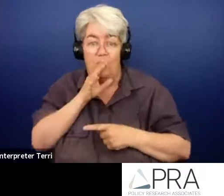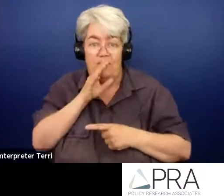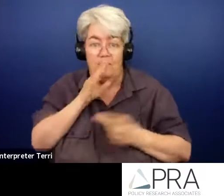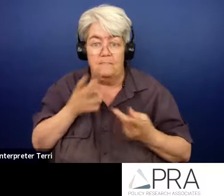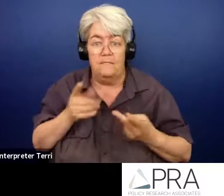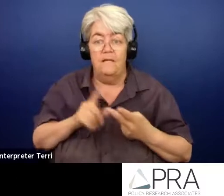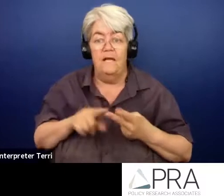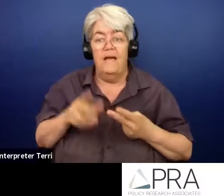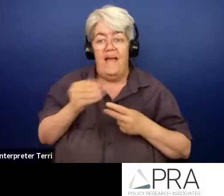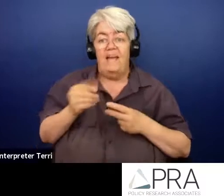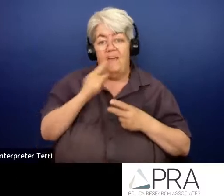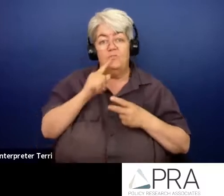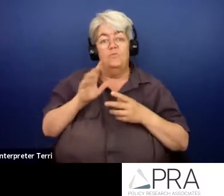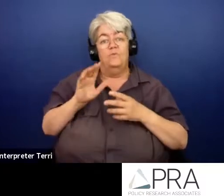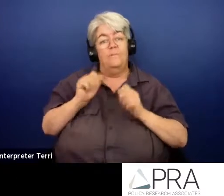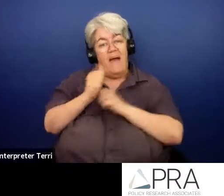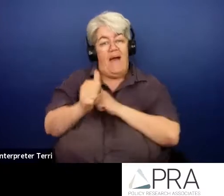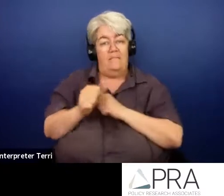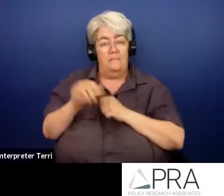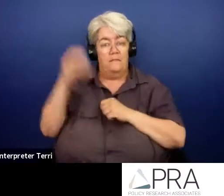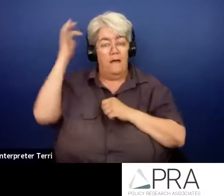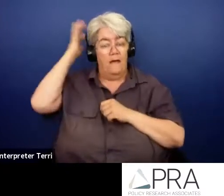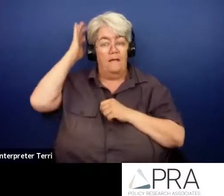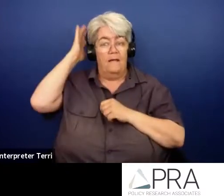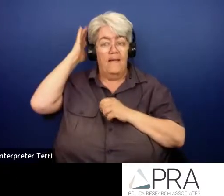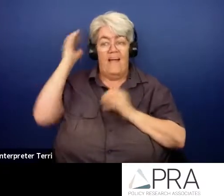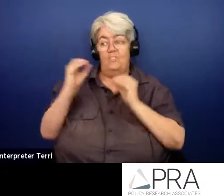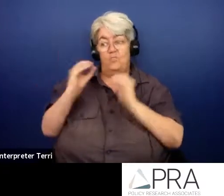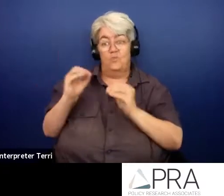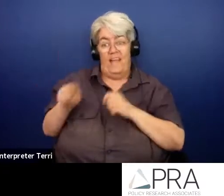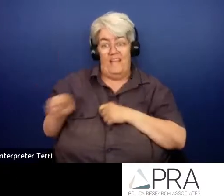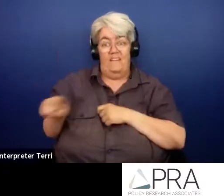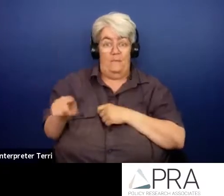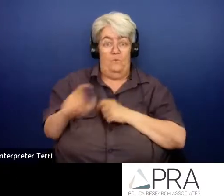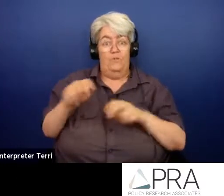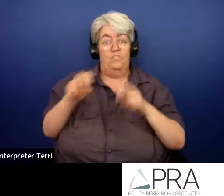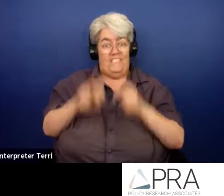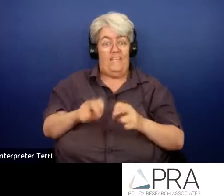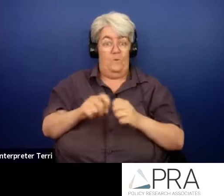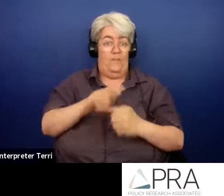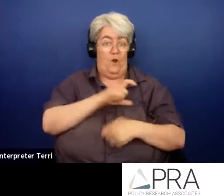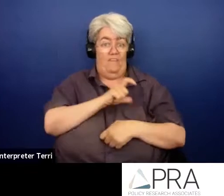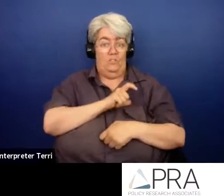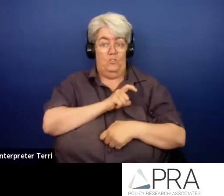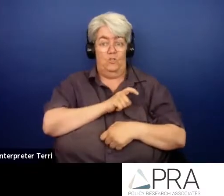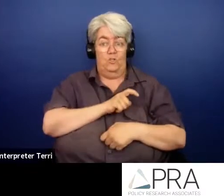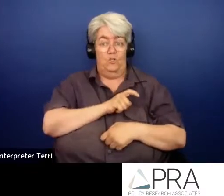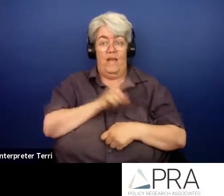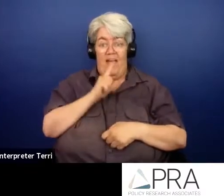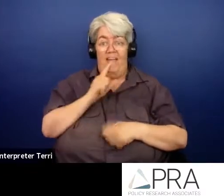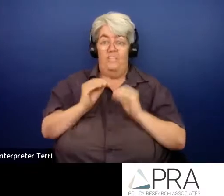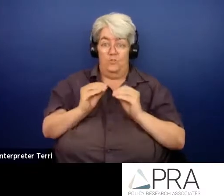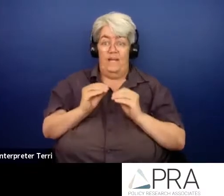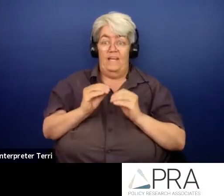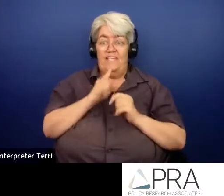to push past that and doing training sitting with the officer and the training is one officer